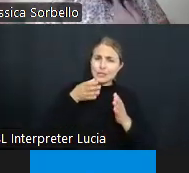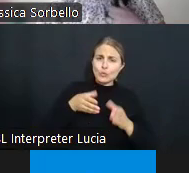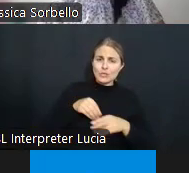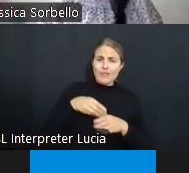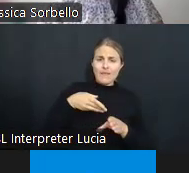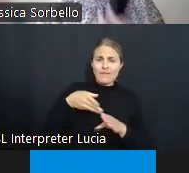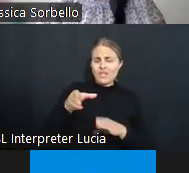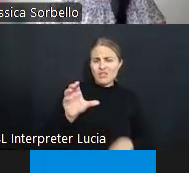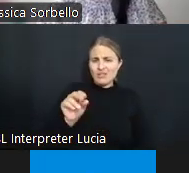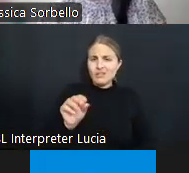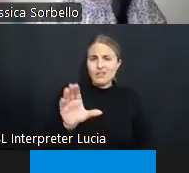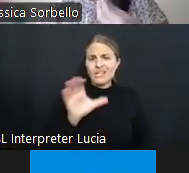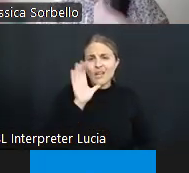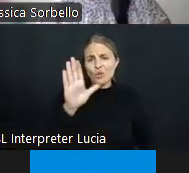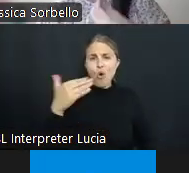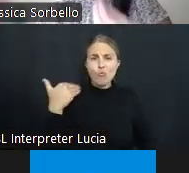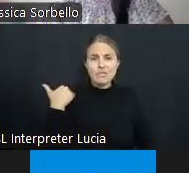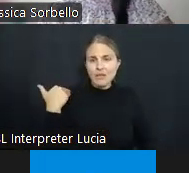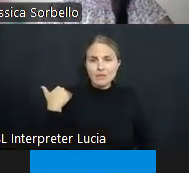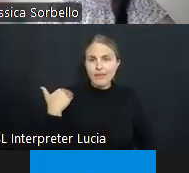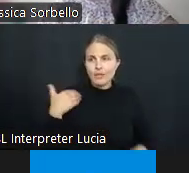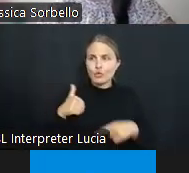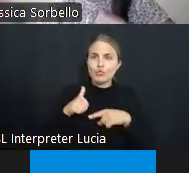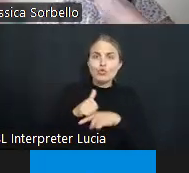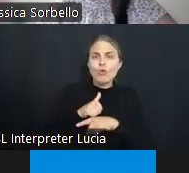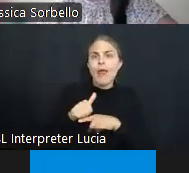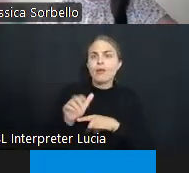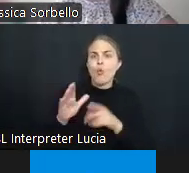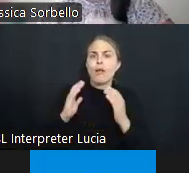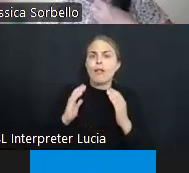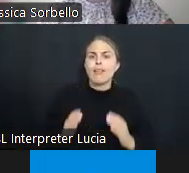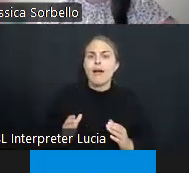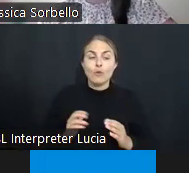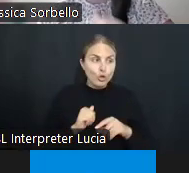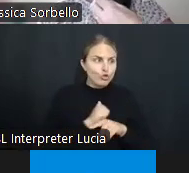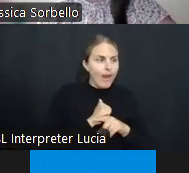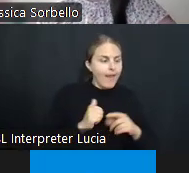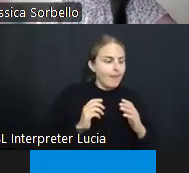use naloxone. That information is readily available for them. It is something you can certainly do with them. But it